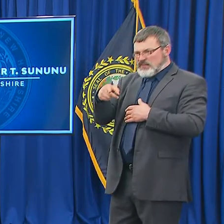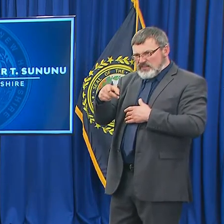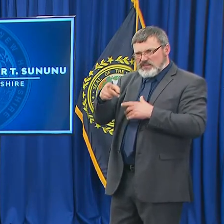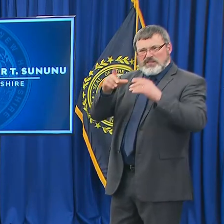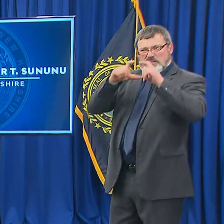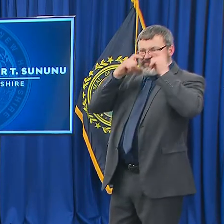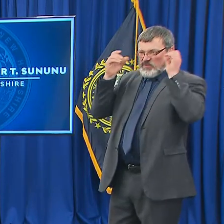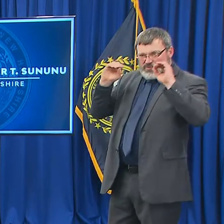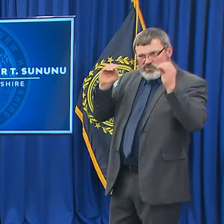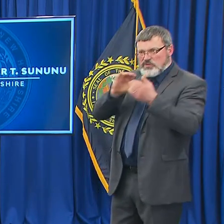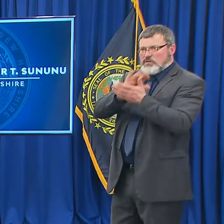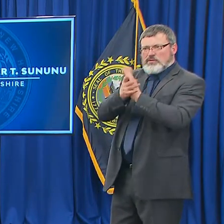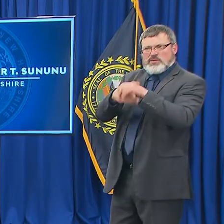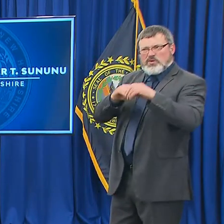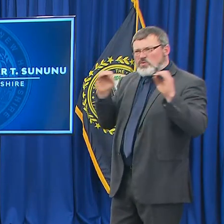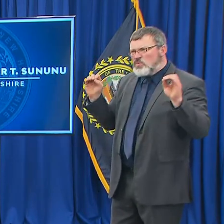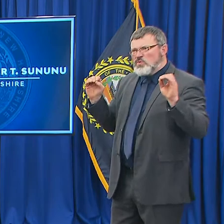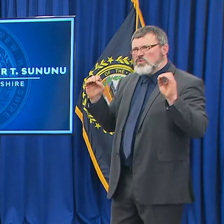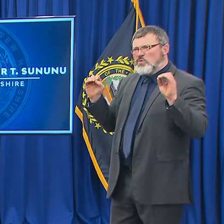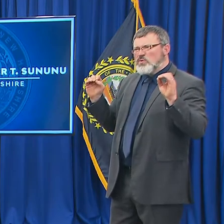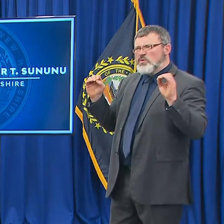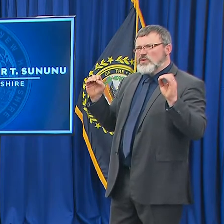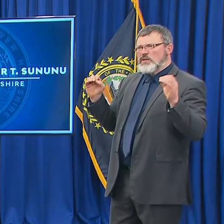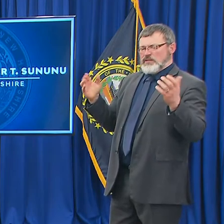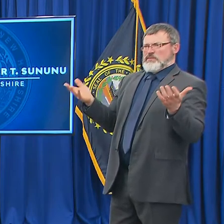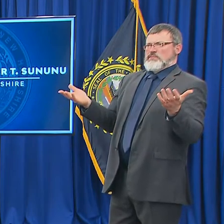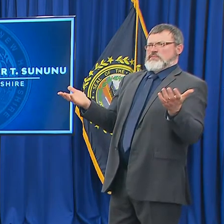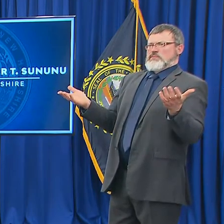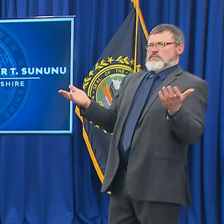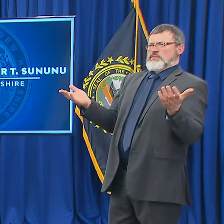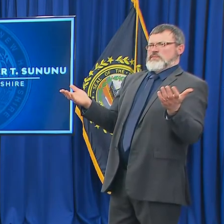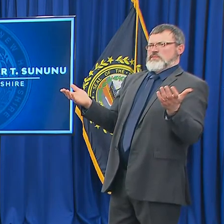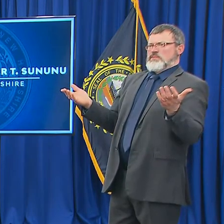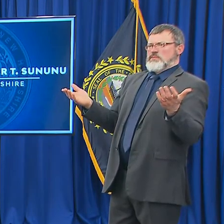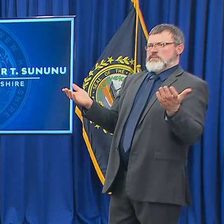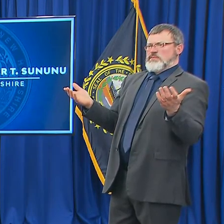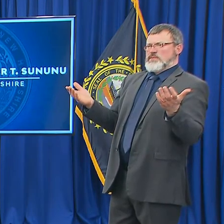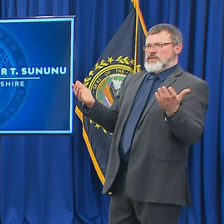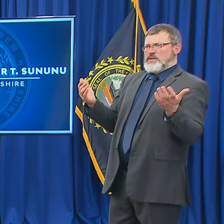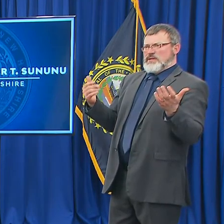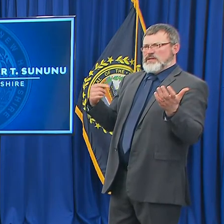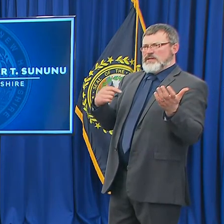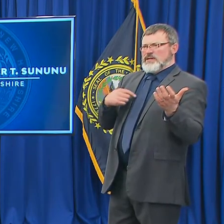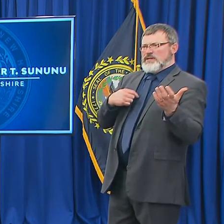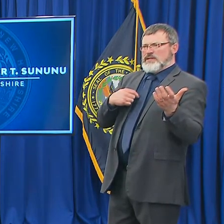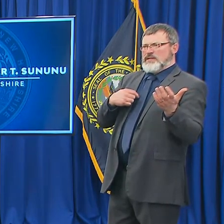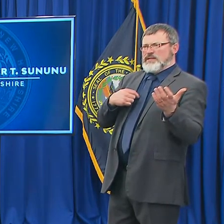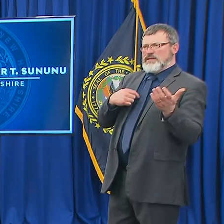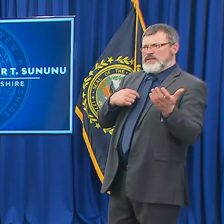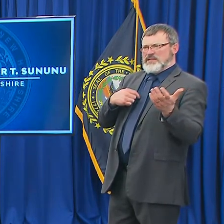And it is happening all at once as a lot of these factors that are out of our control whether it